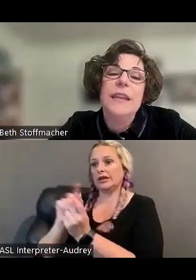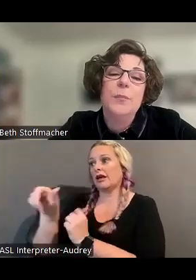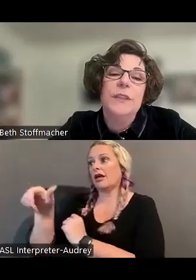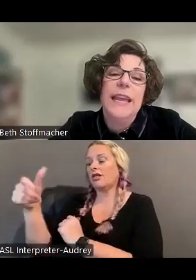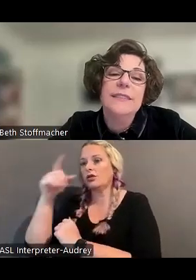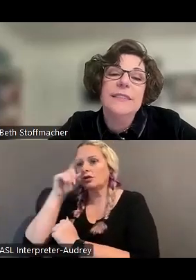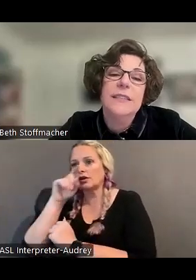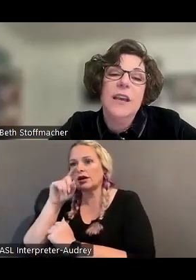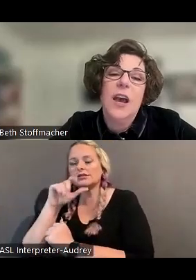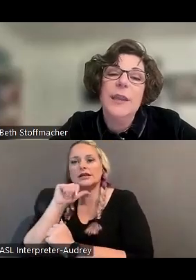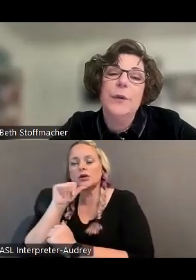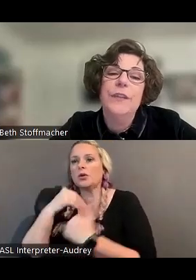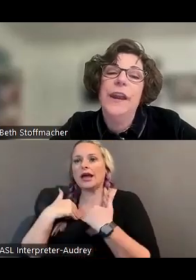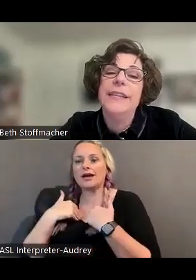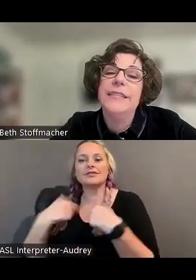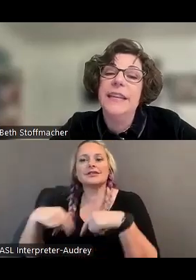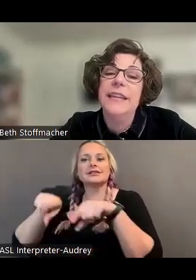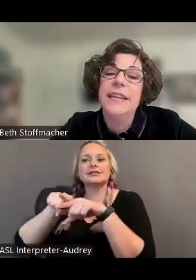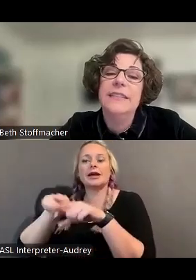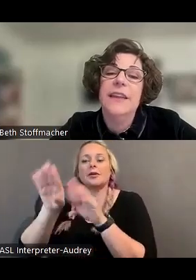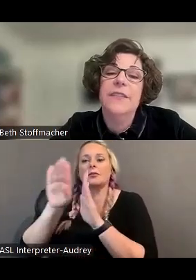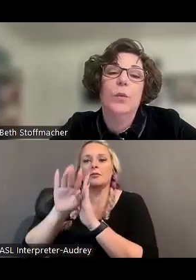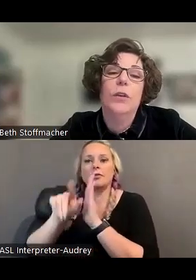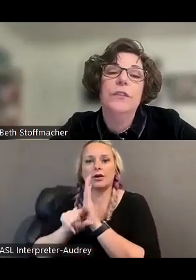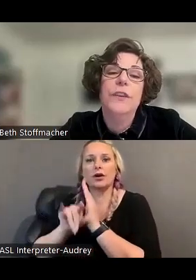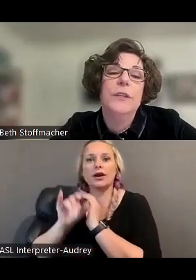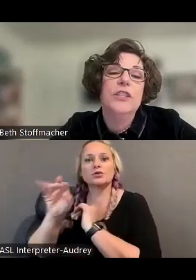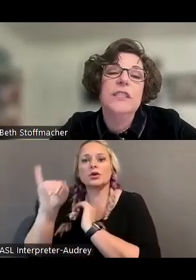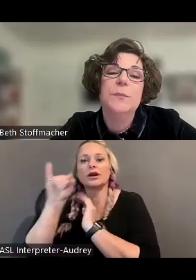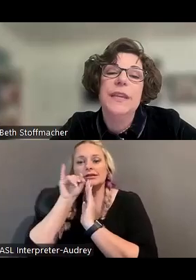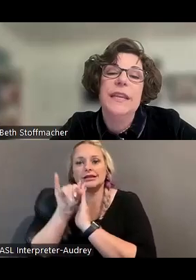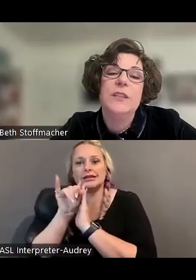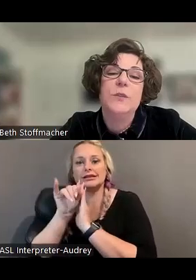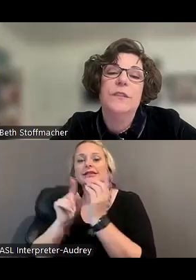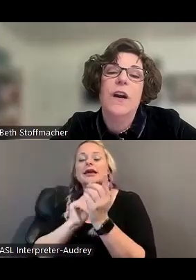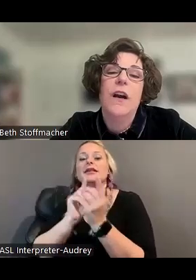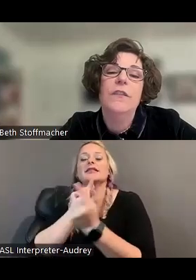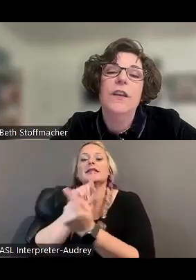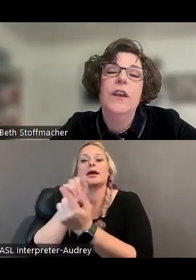a place and time where their identities and their worldview were just beginning to evolve